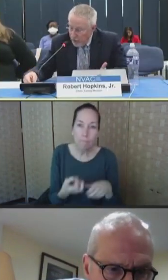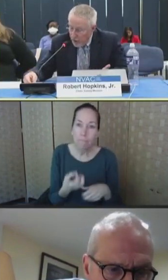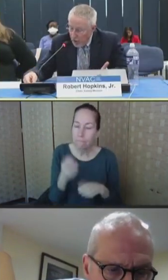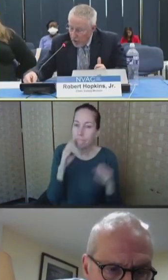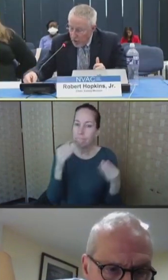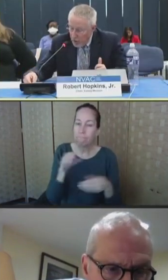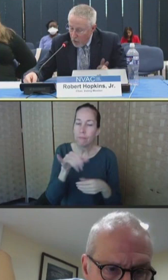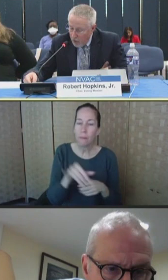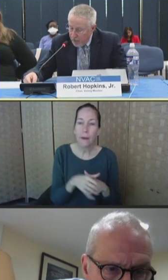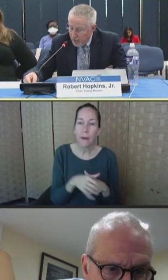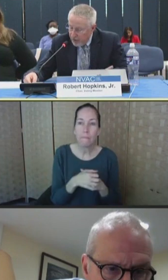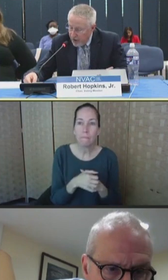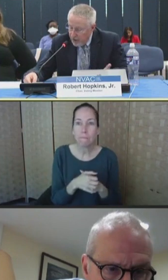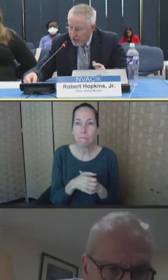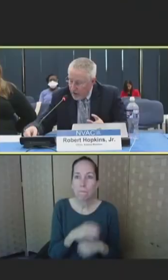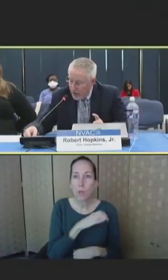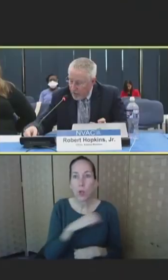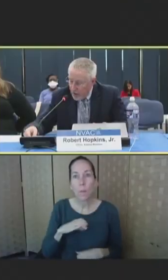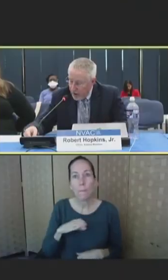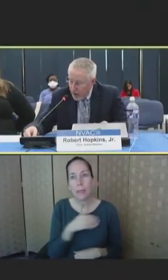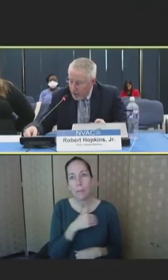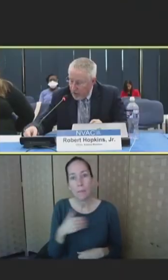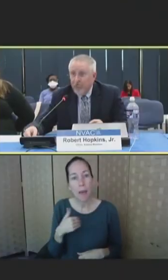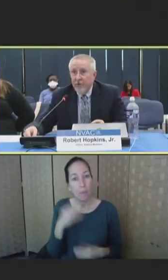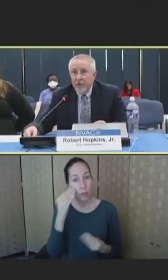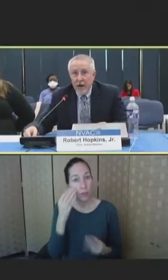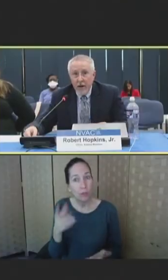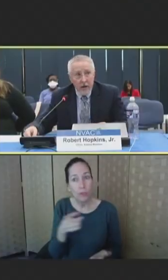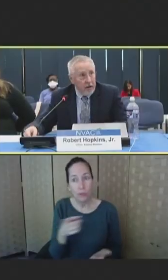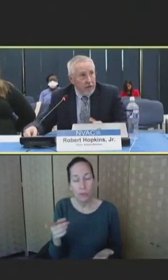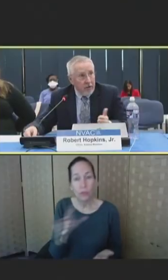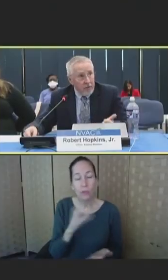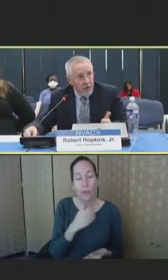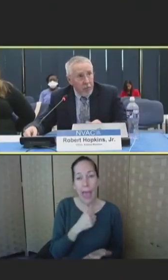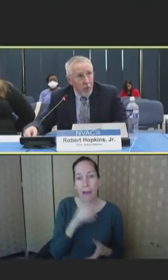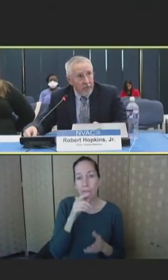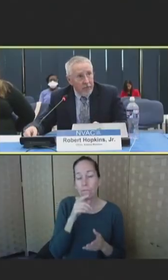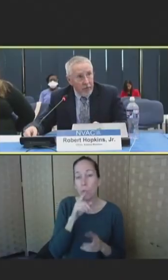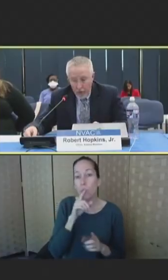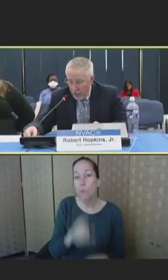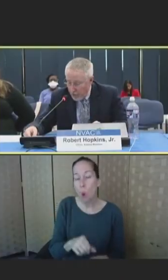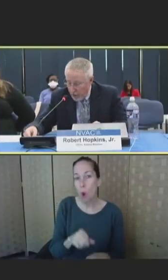there are reports from CDC and the Public Health Agency of Canada in the SharePoint for you review.